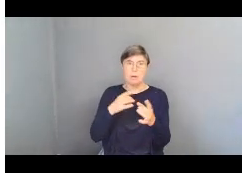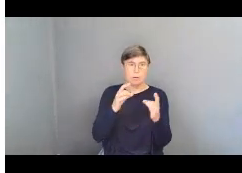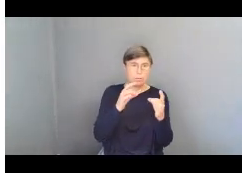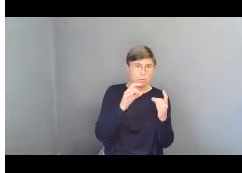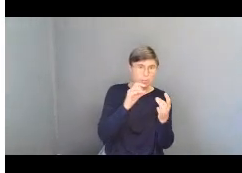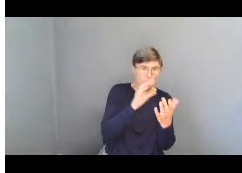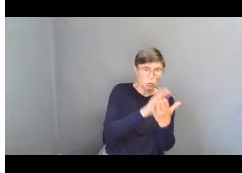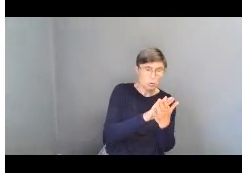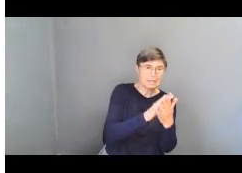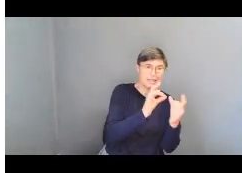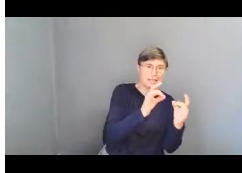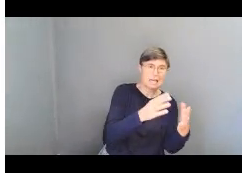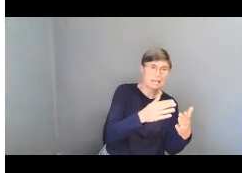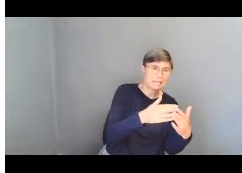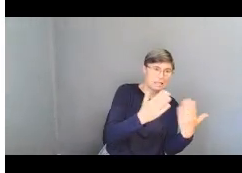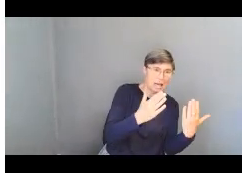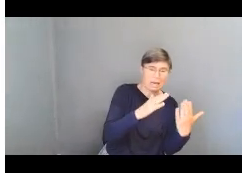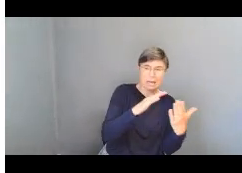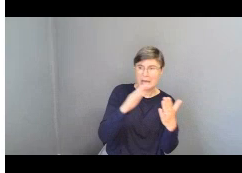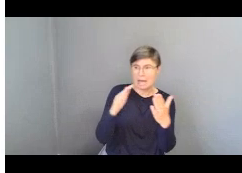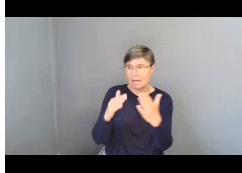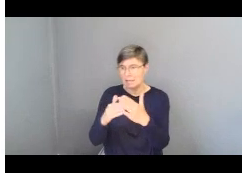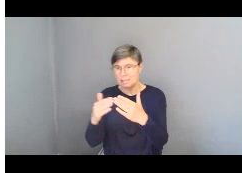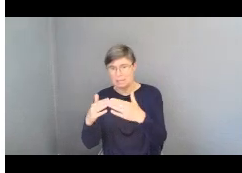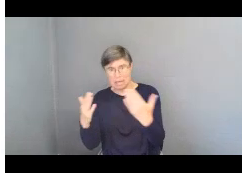for the support that they're claiming.